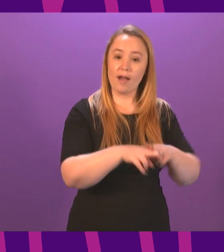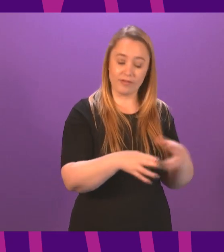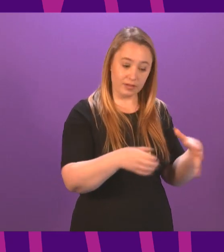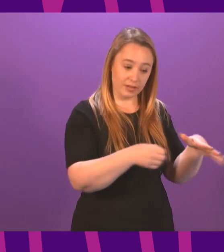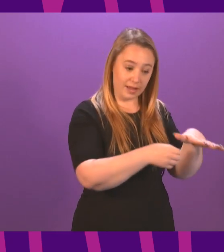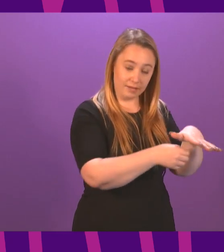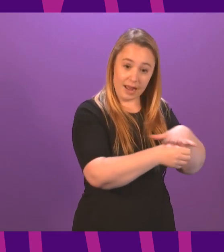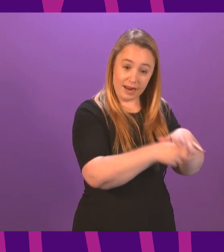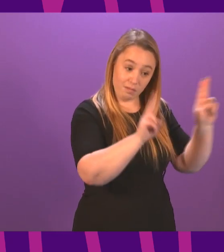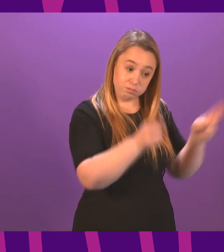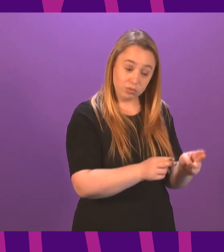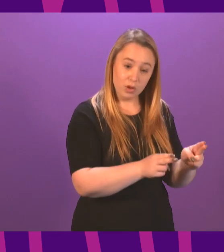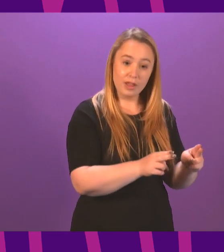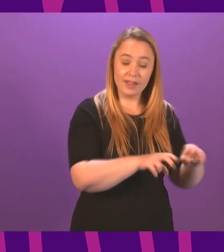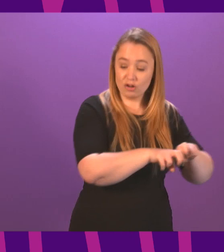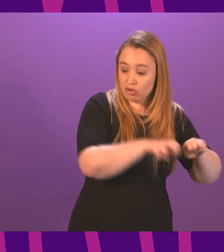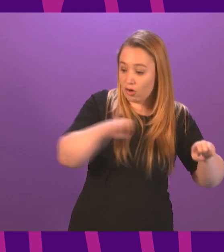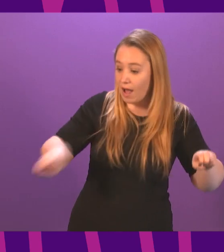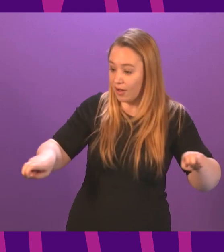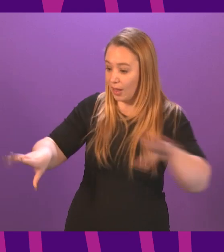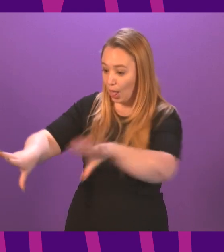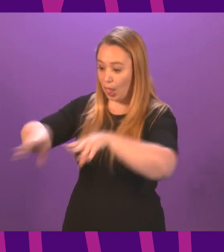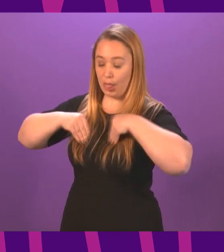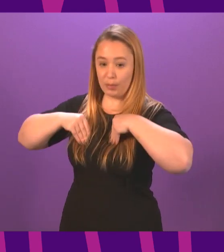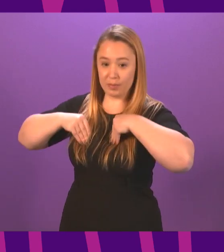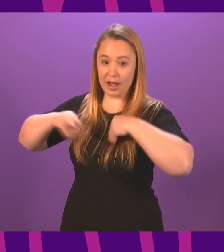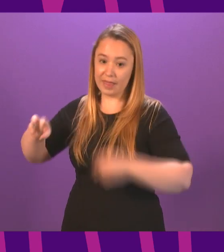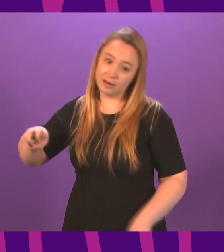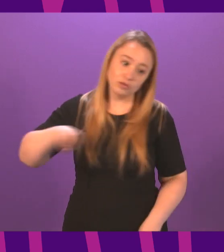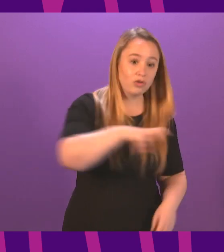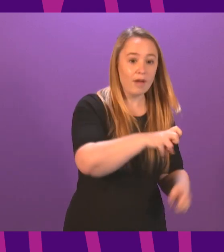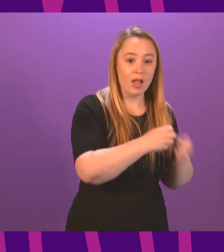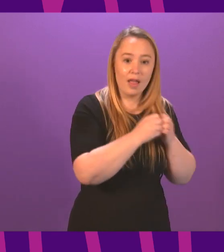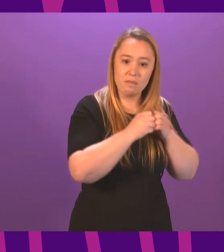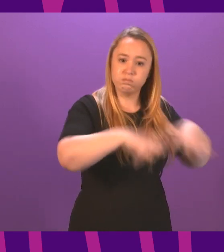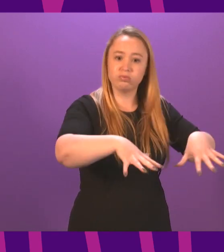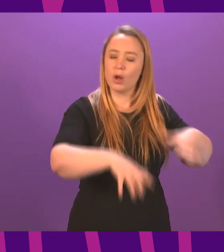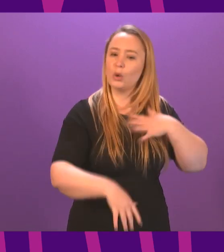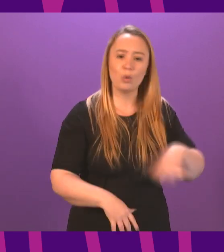back, so that prevalence in those areas goes up. To sum up: